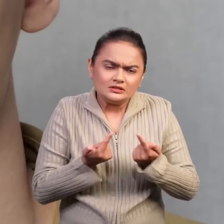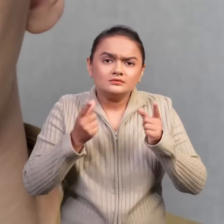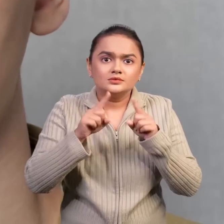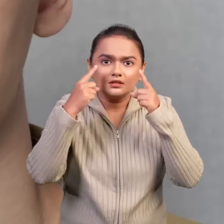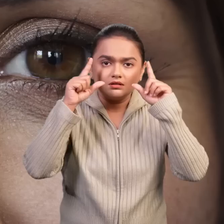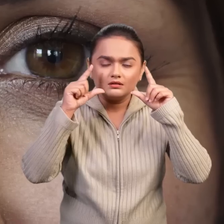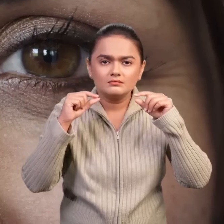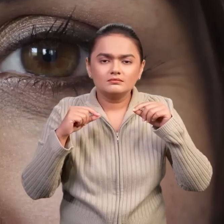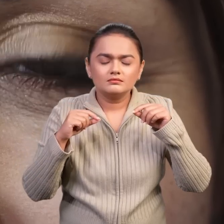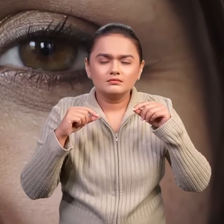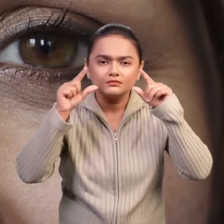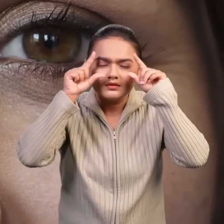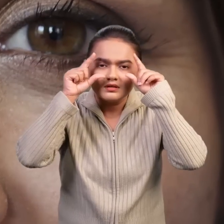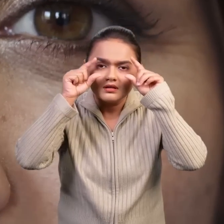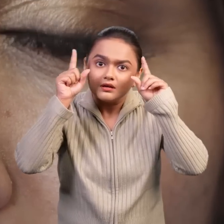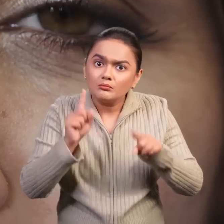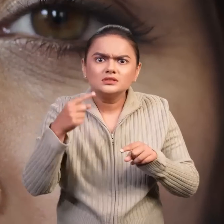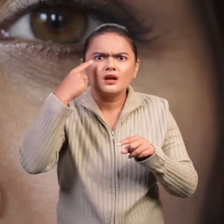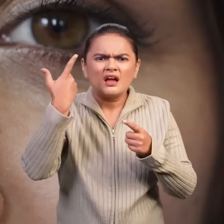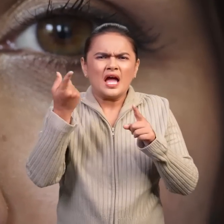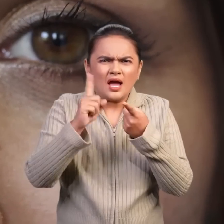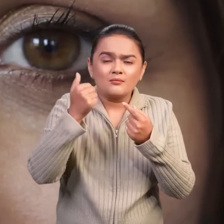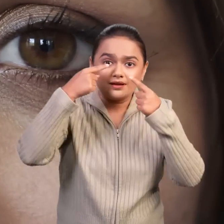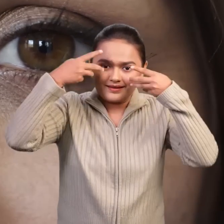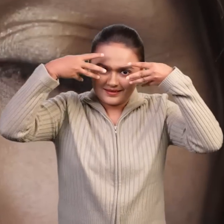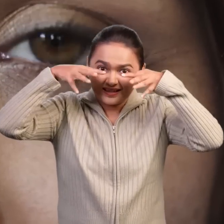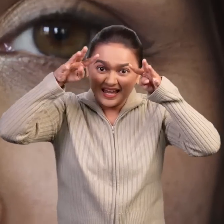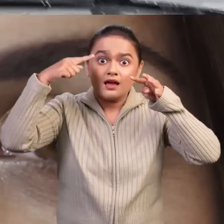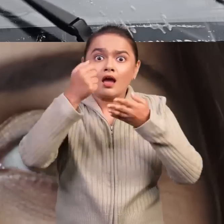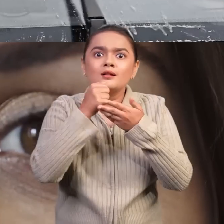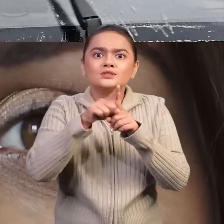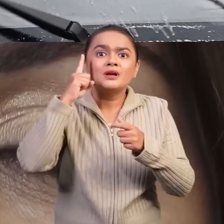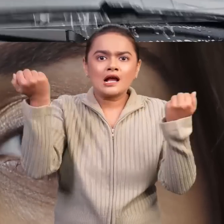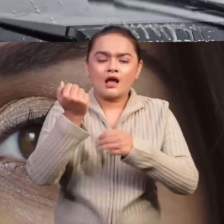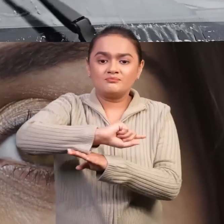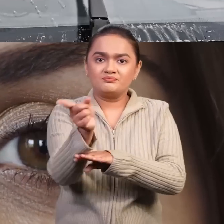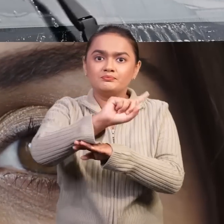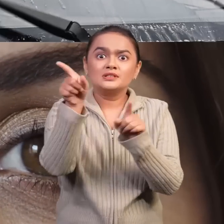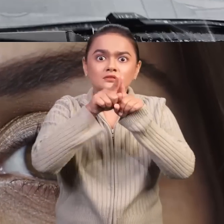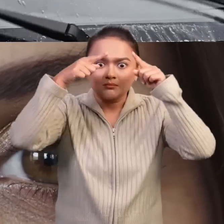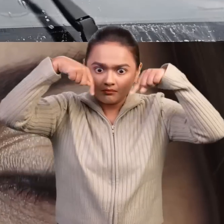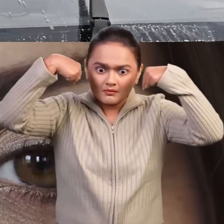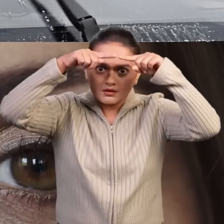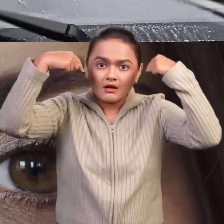Try and blink. That's perfectly harmless. The eyelids work like wipers so as to remove muck from the surface of the eye.